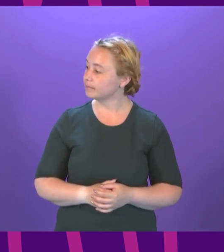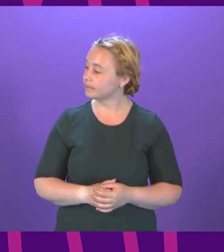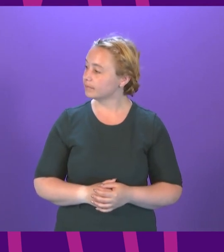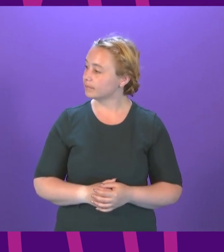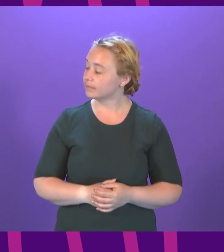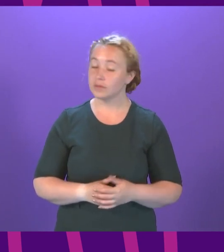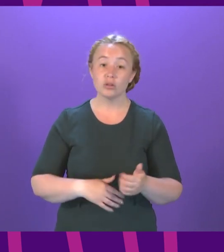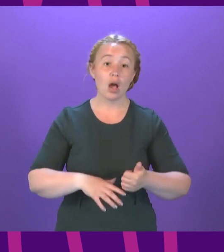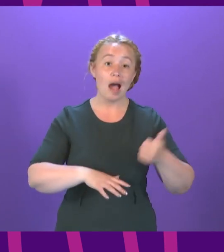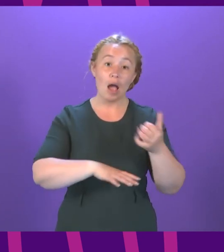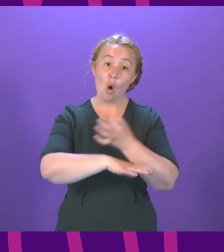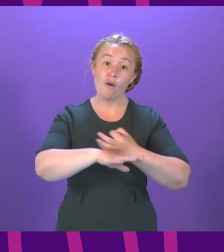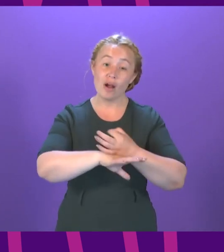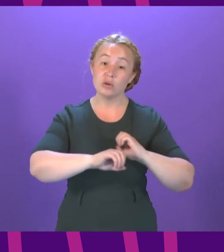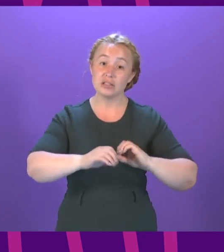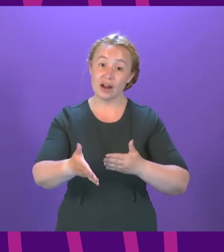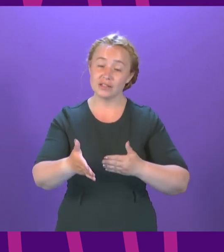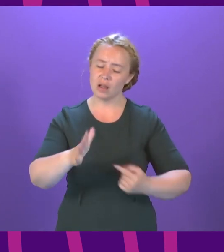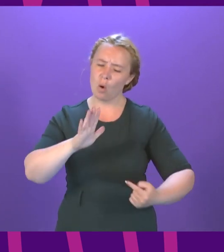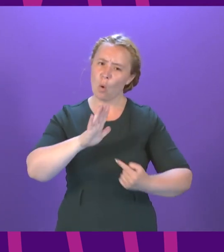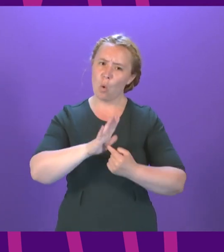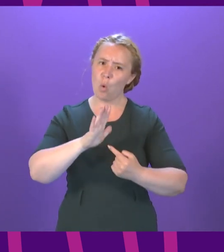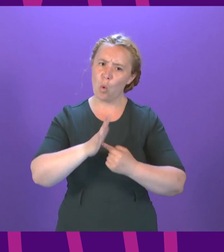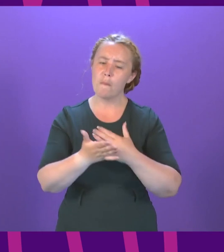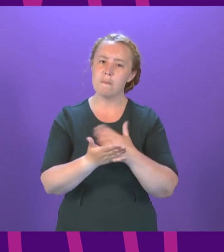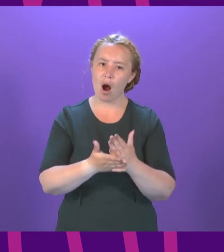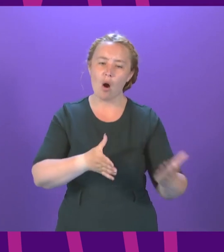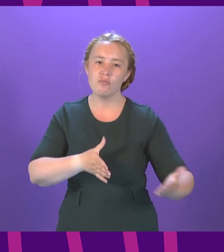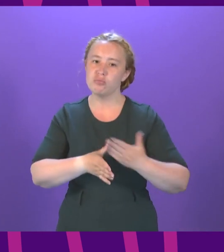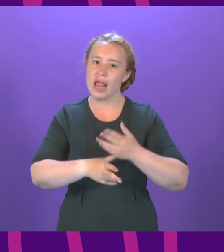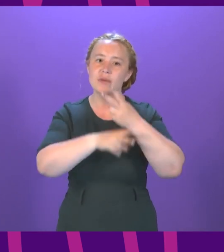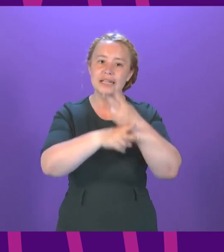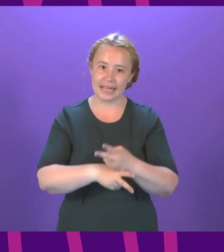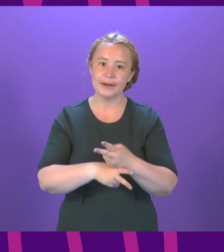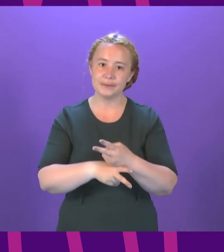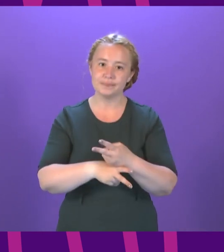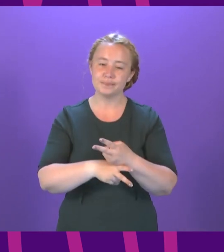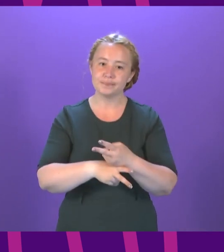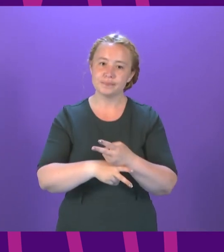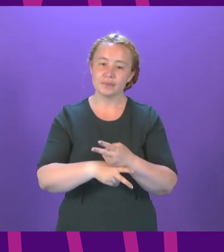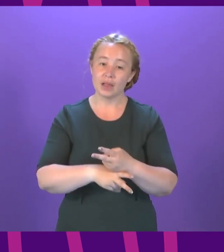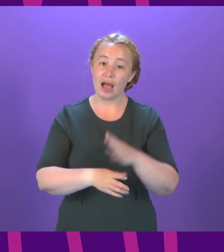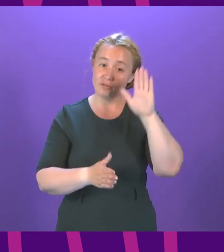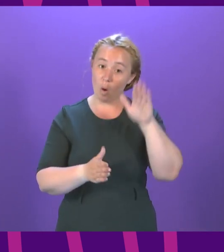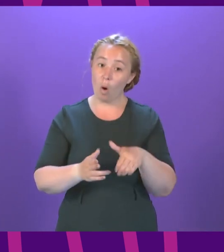Out-of-hours services are a critical part of our primary care provision and are under